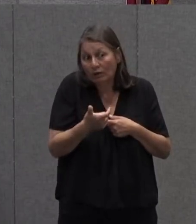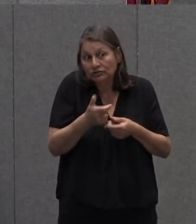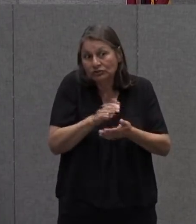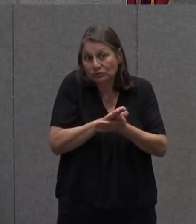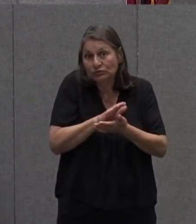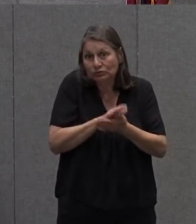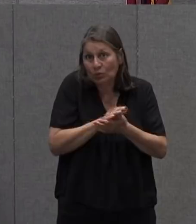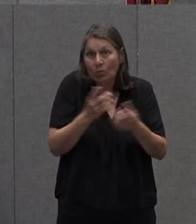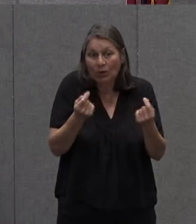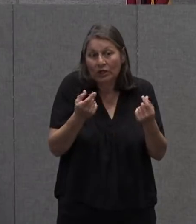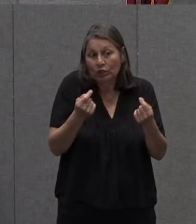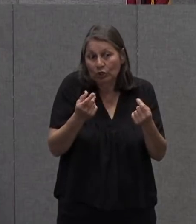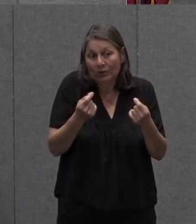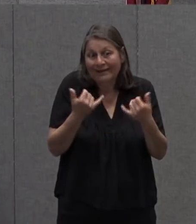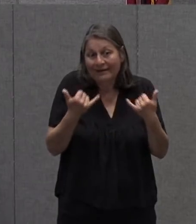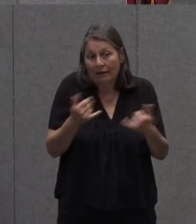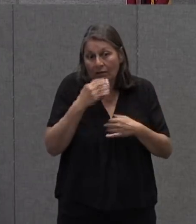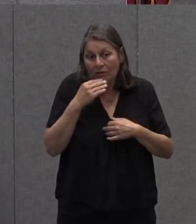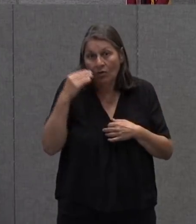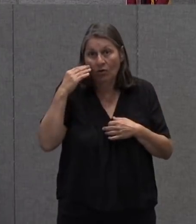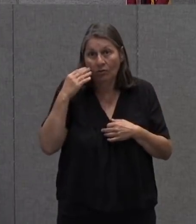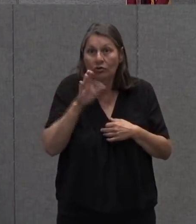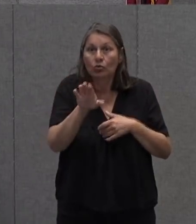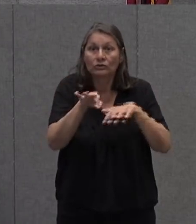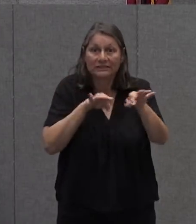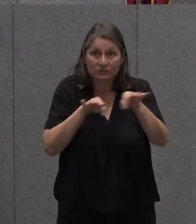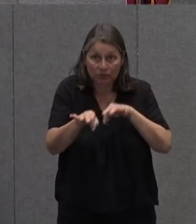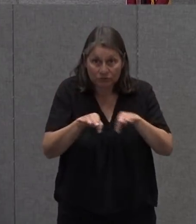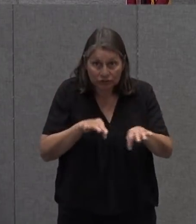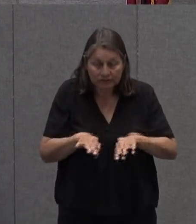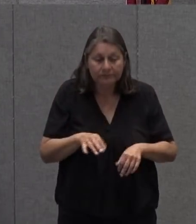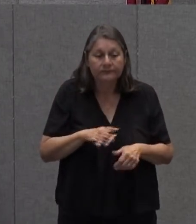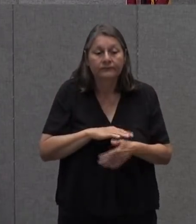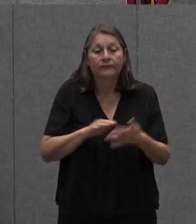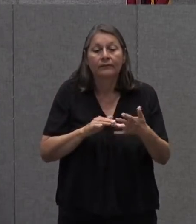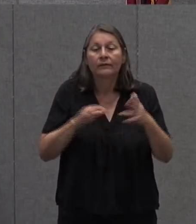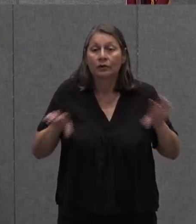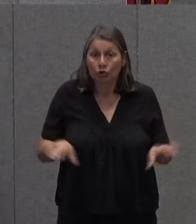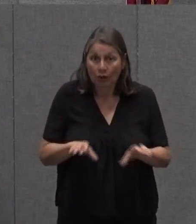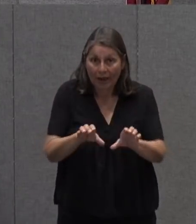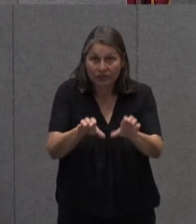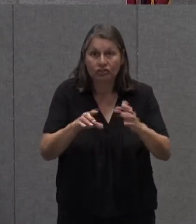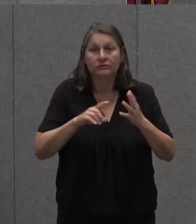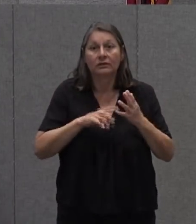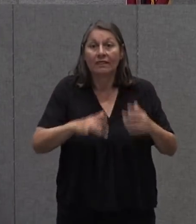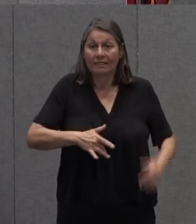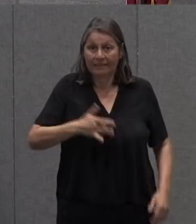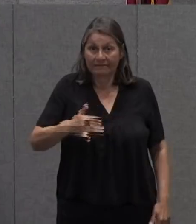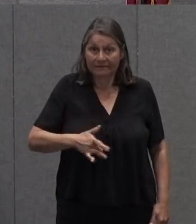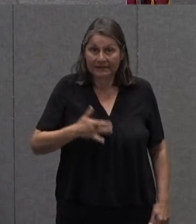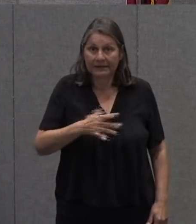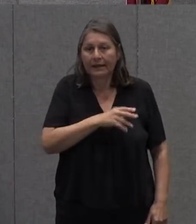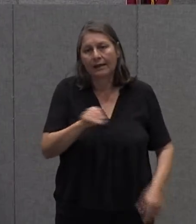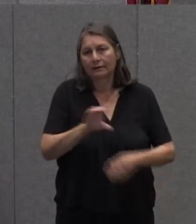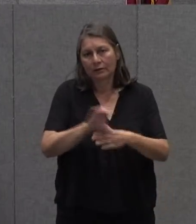Your description of that. The action, the feeling, and then your conclusion.